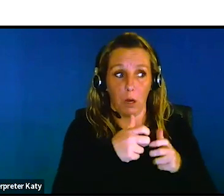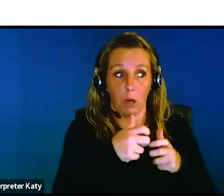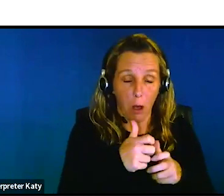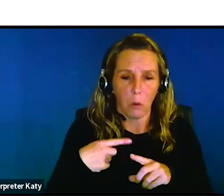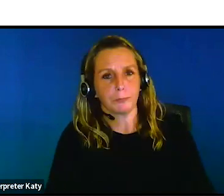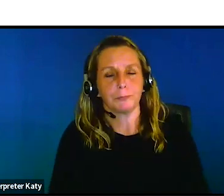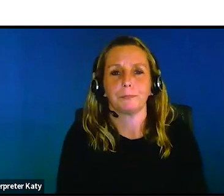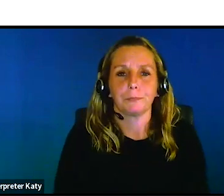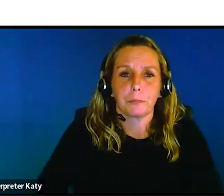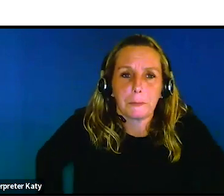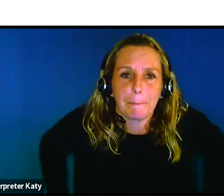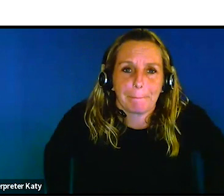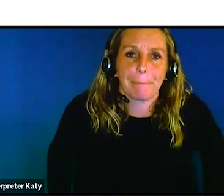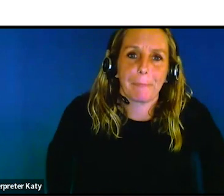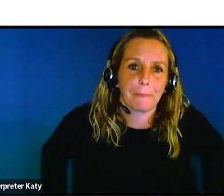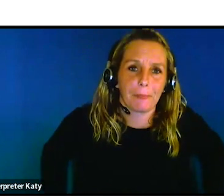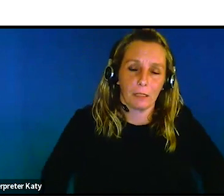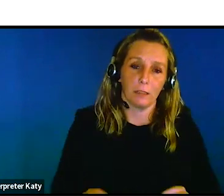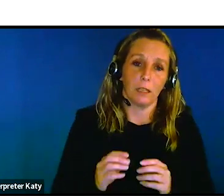and that becomes a struggle for all of us to understand.